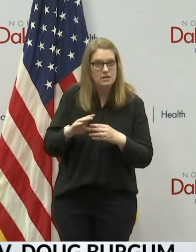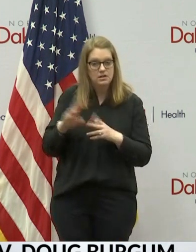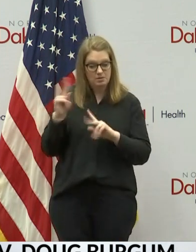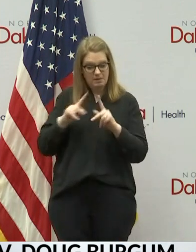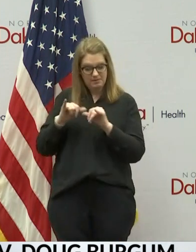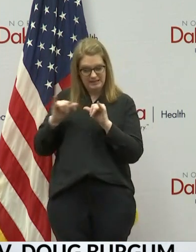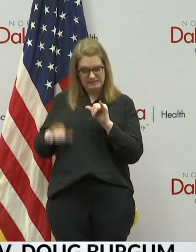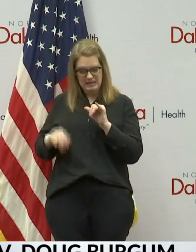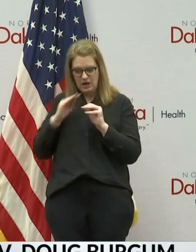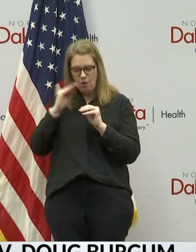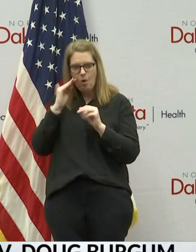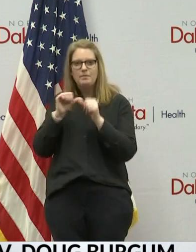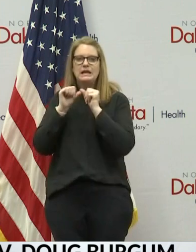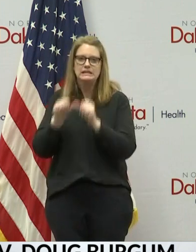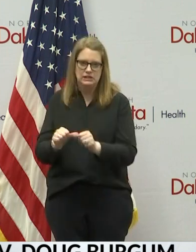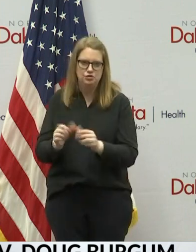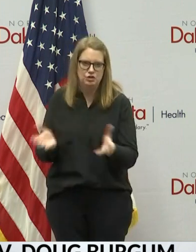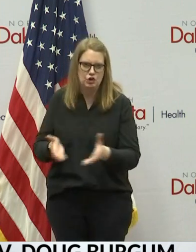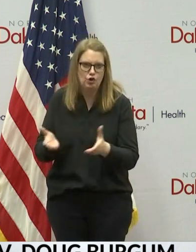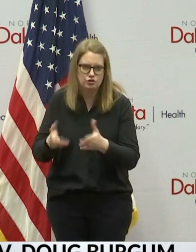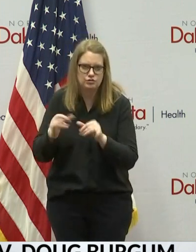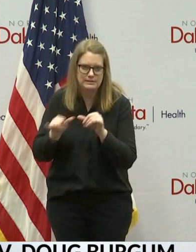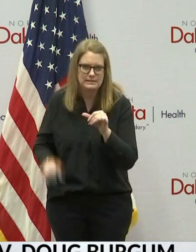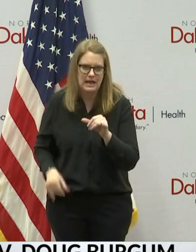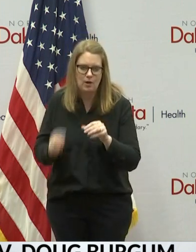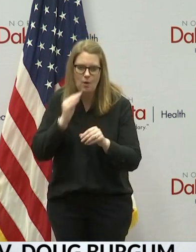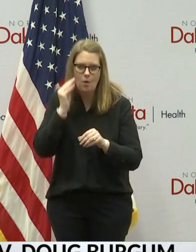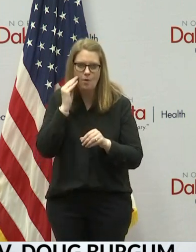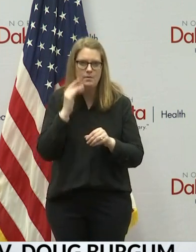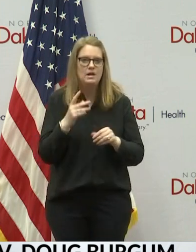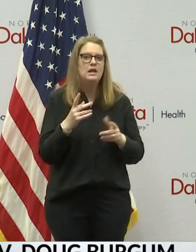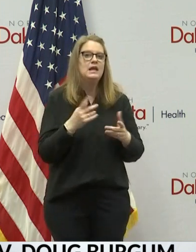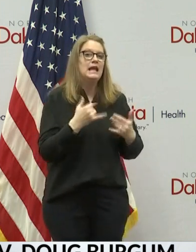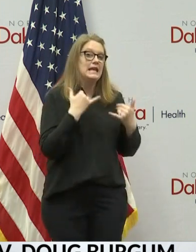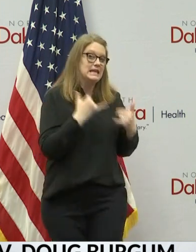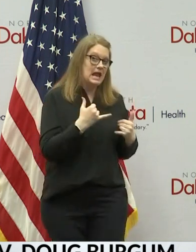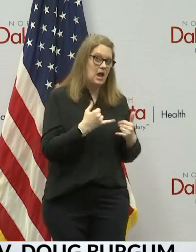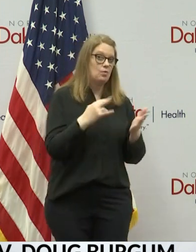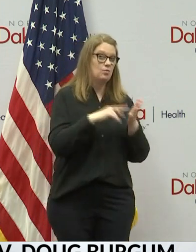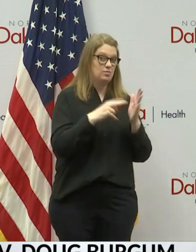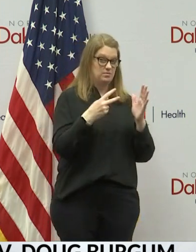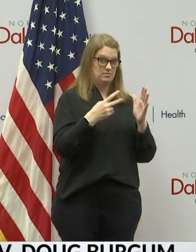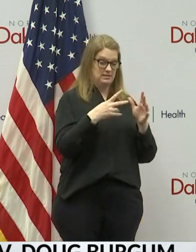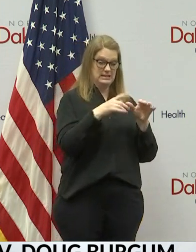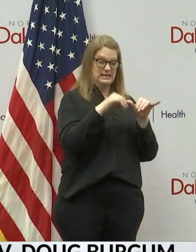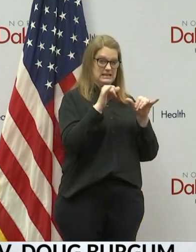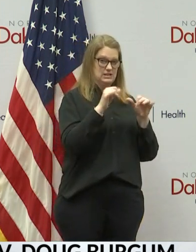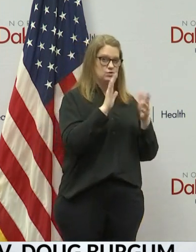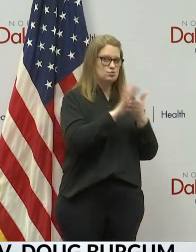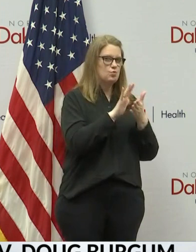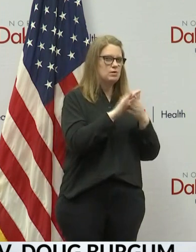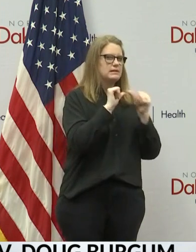GUIDELINES OVER TOMORROW'S EVENT AND WE ENVISION ALL BUSINESSES TELE-COMMUTING TO CONTINUE TO